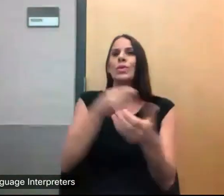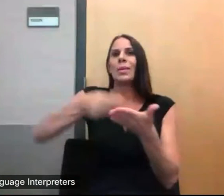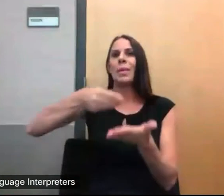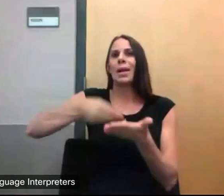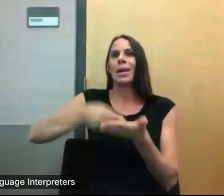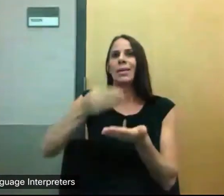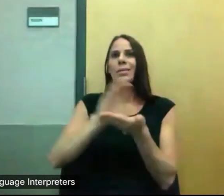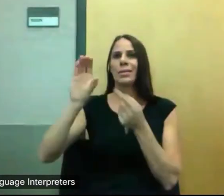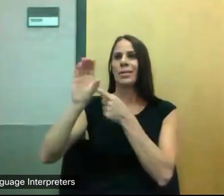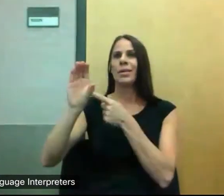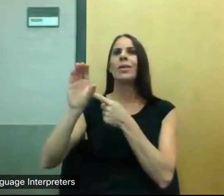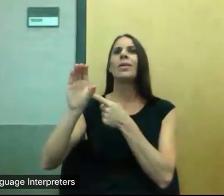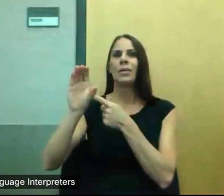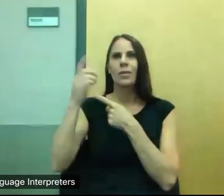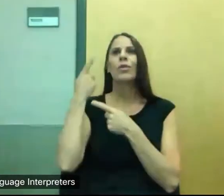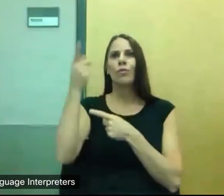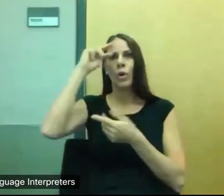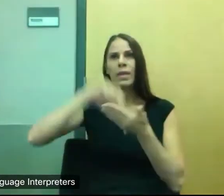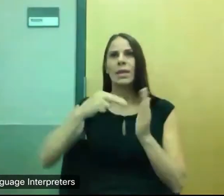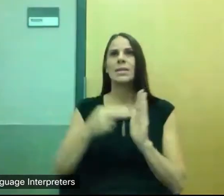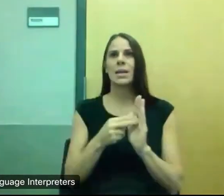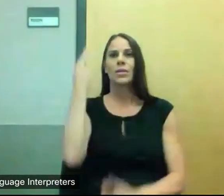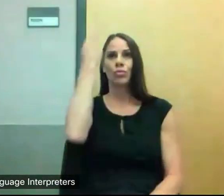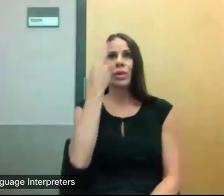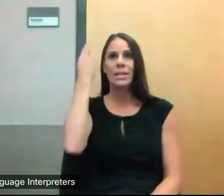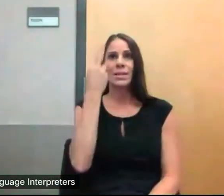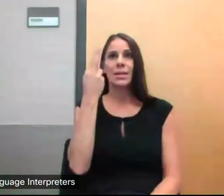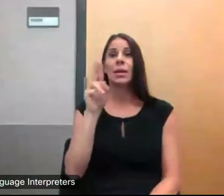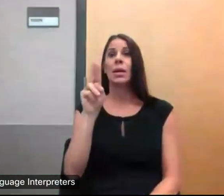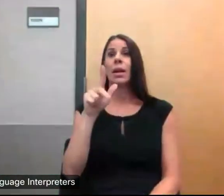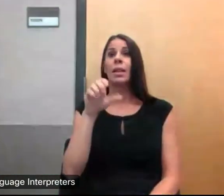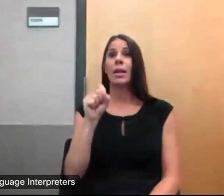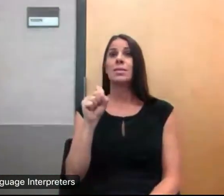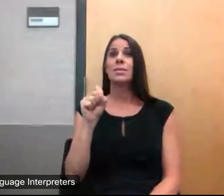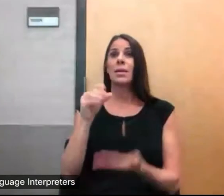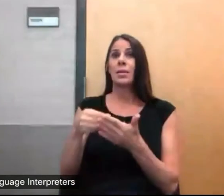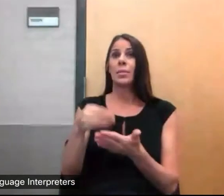Um, cause cause, honestly, unless unless it's coming from the insurer or the insurance company